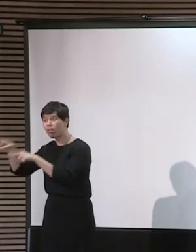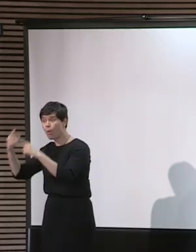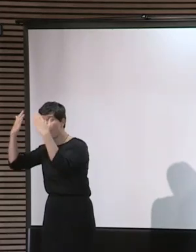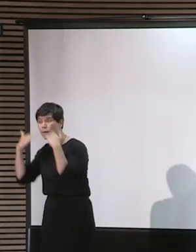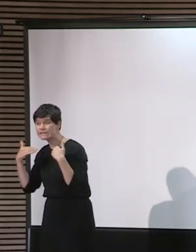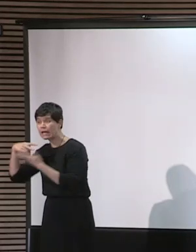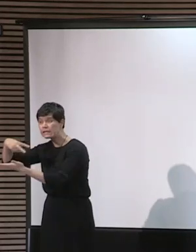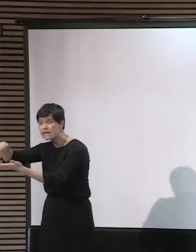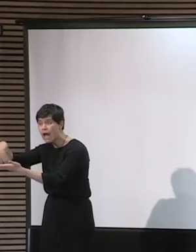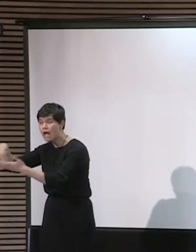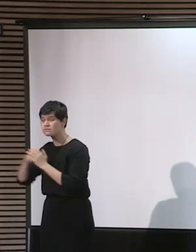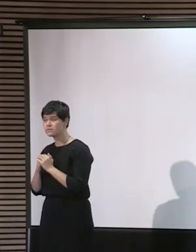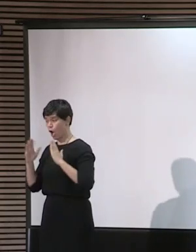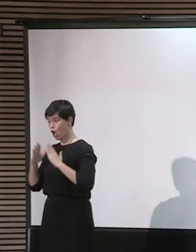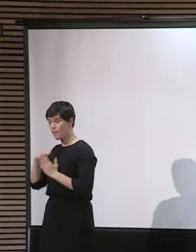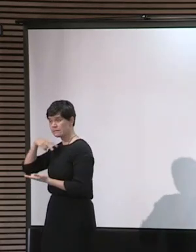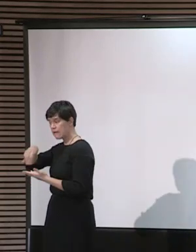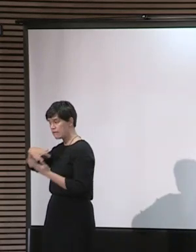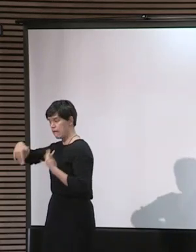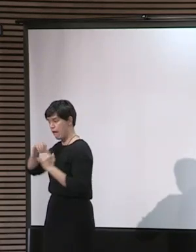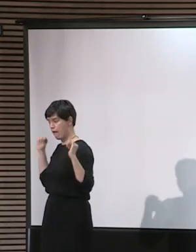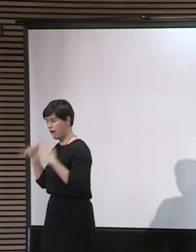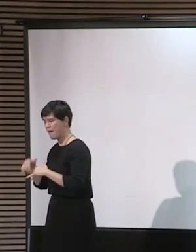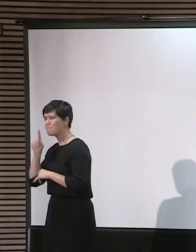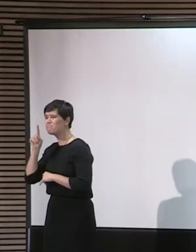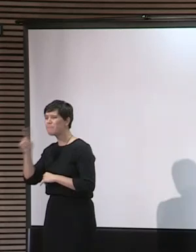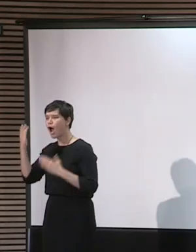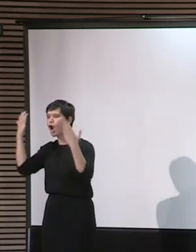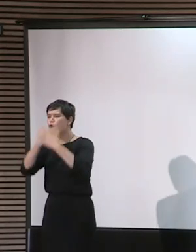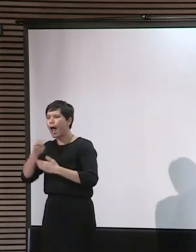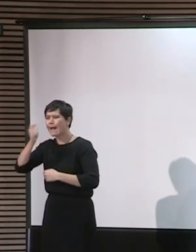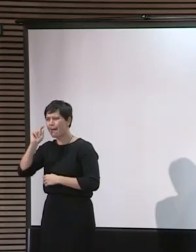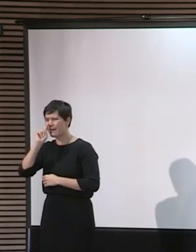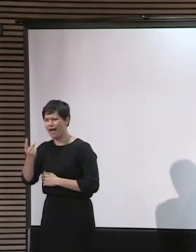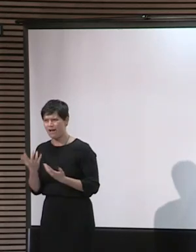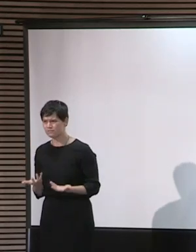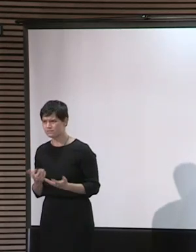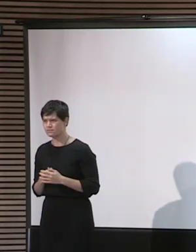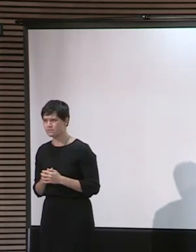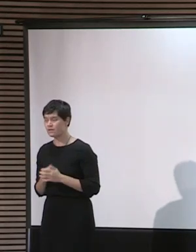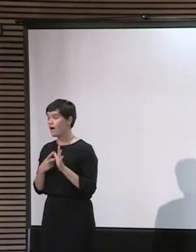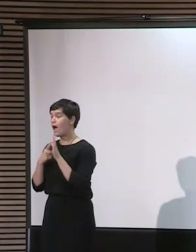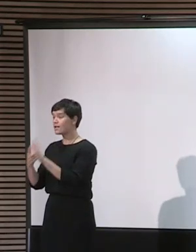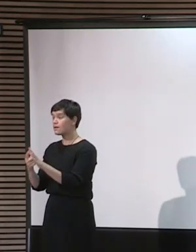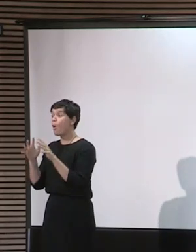to go and dance and have parties at a wedding or in... Keeping in